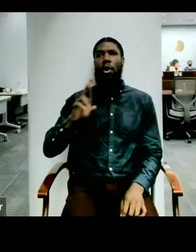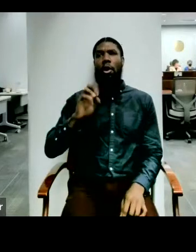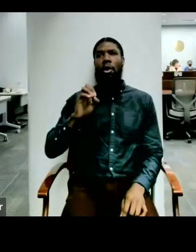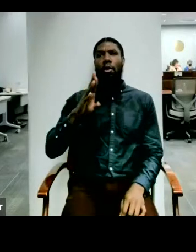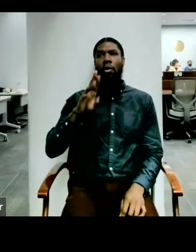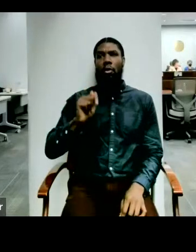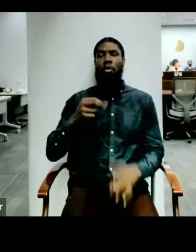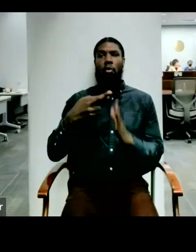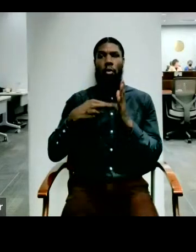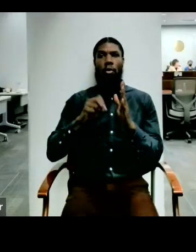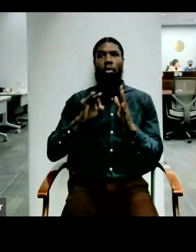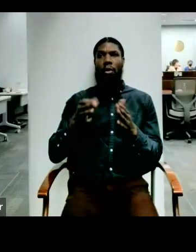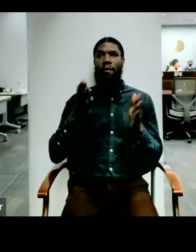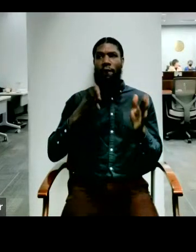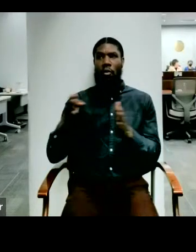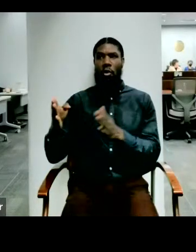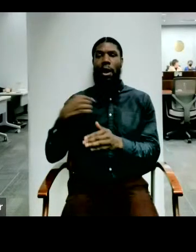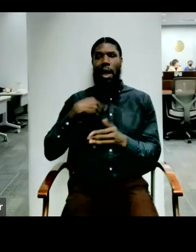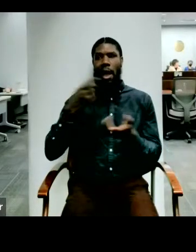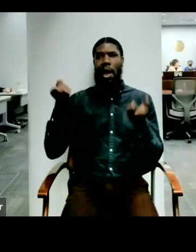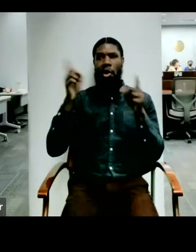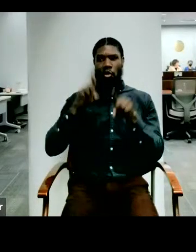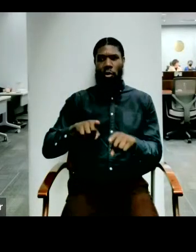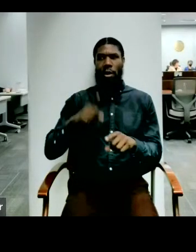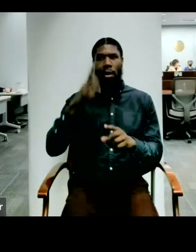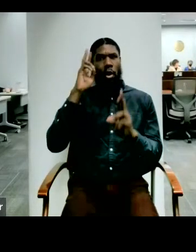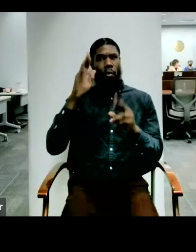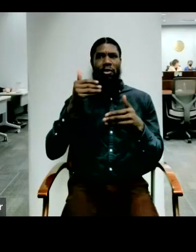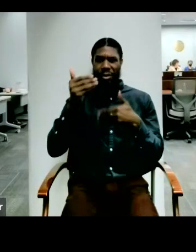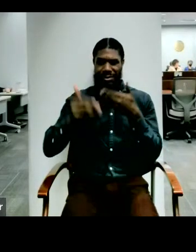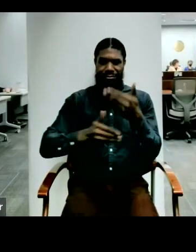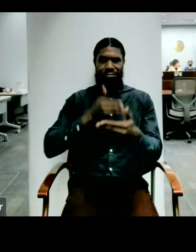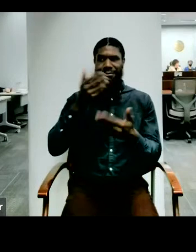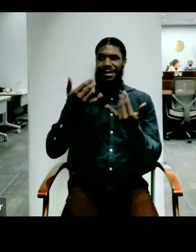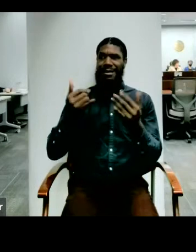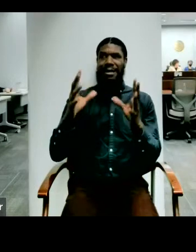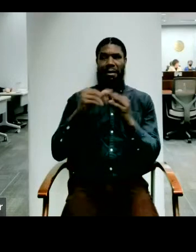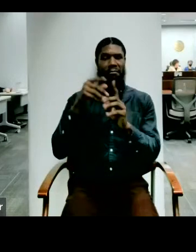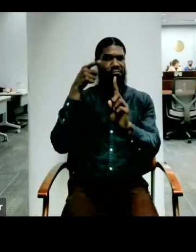I was hoping we could get to the purpose of today's meeting as noticed in the Sunshine